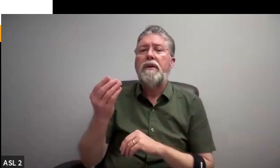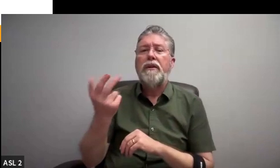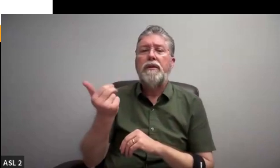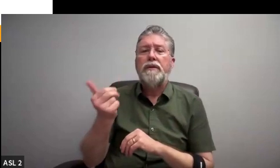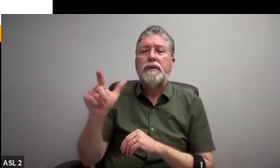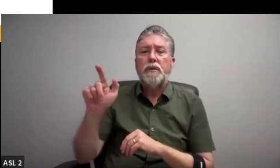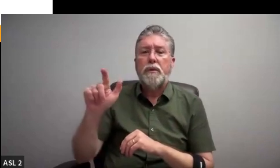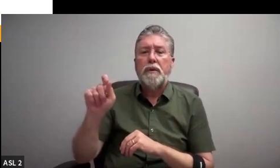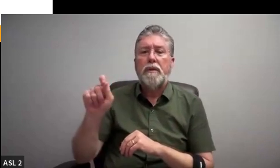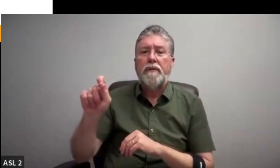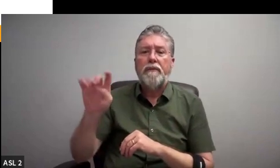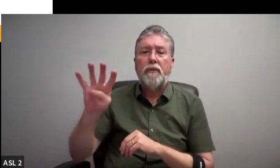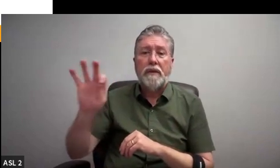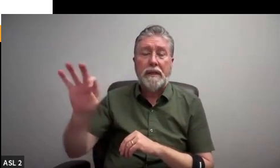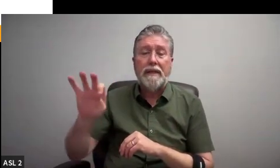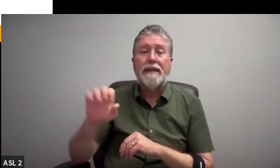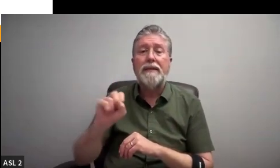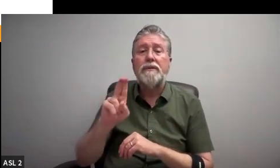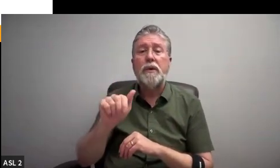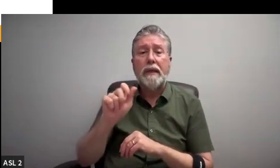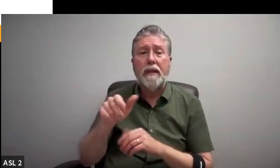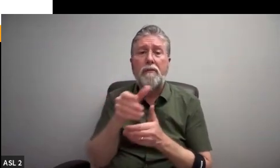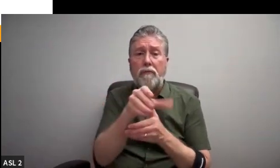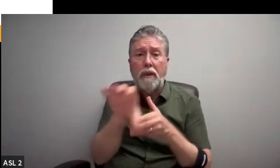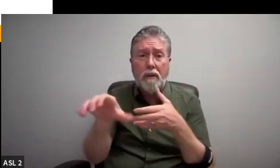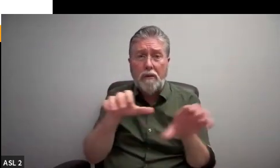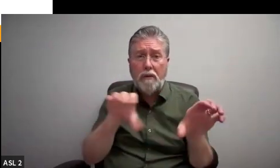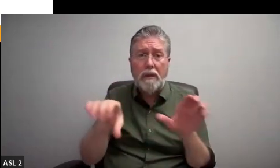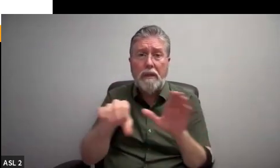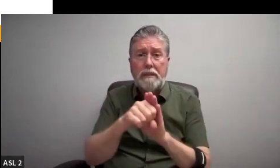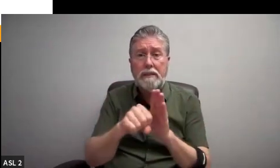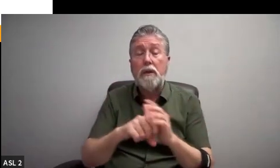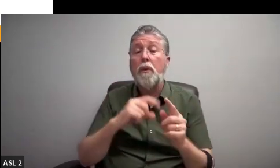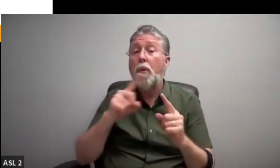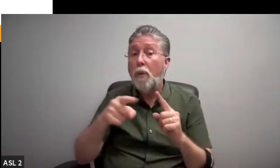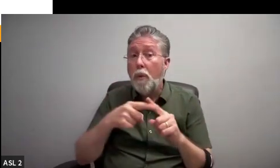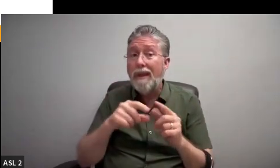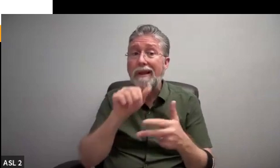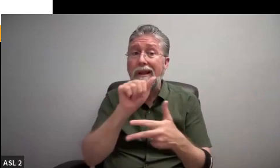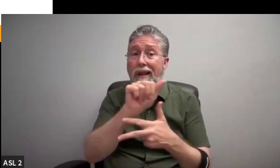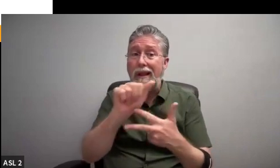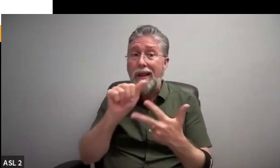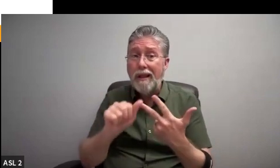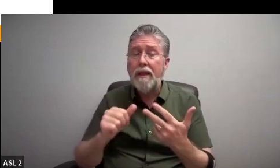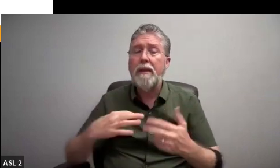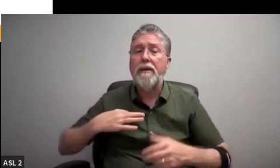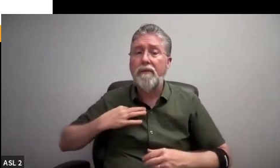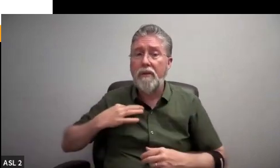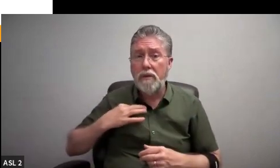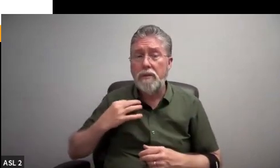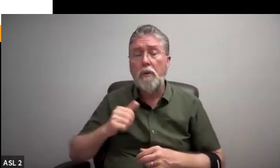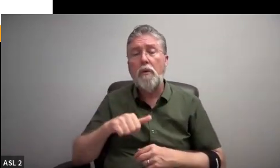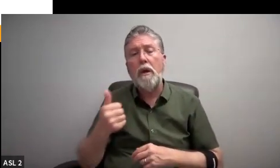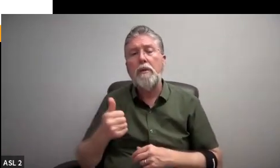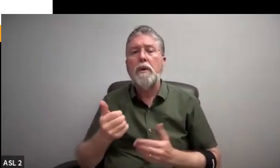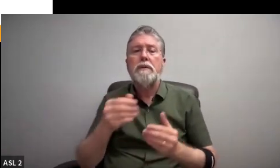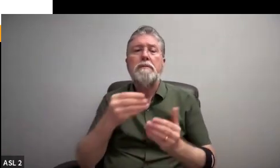SUAs may reallocate funding within the state when a AAA voluntarily or otherwise returns funds,